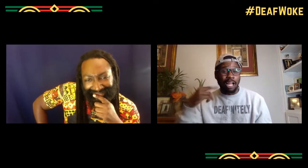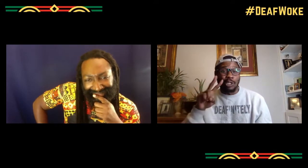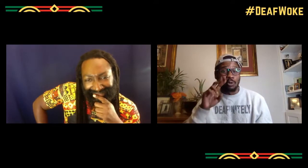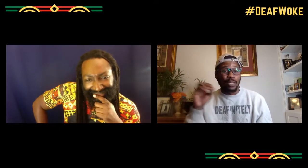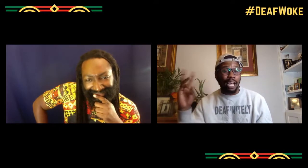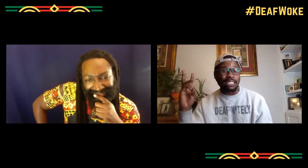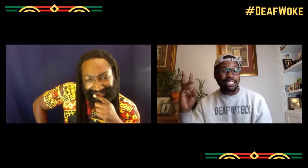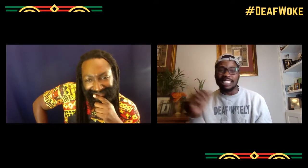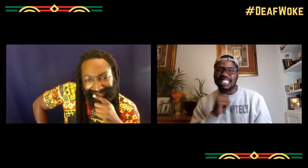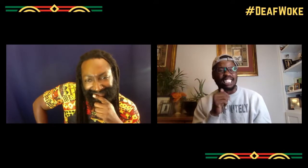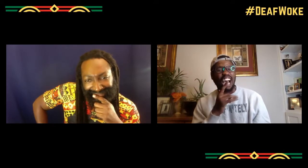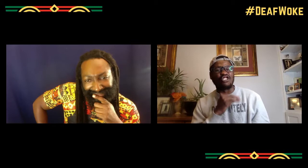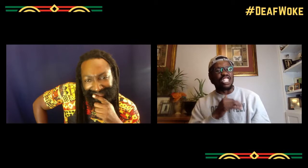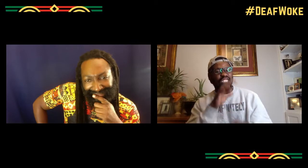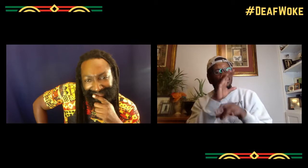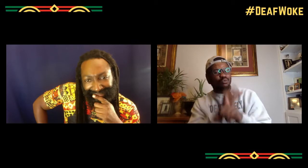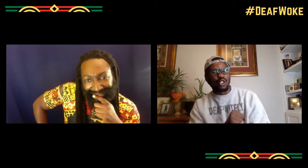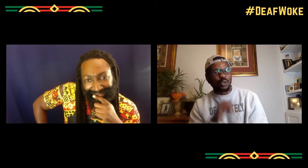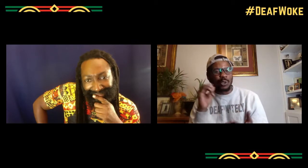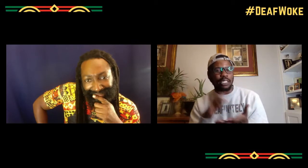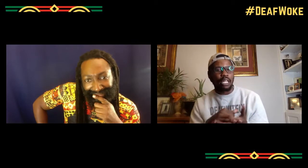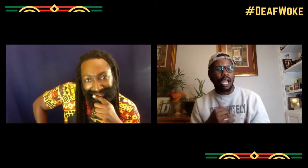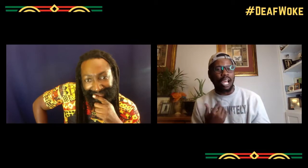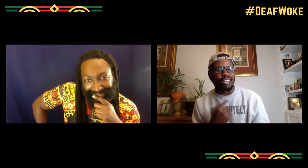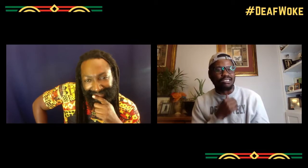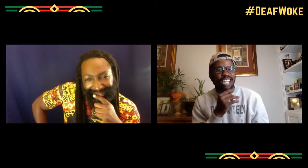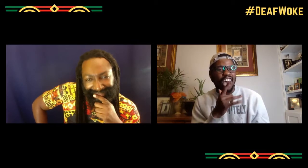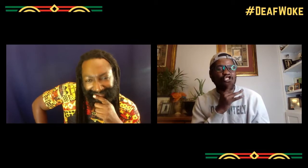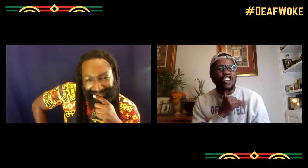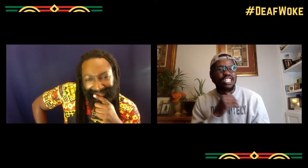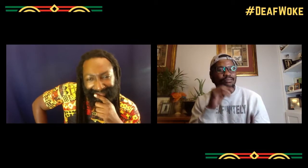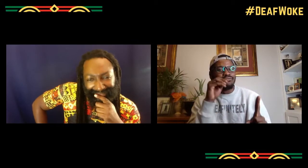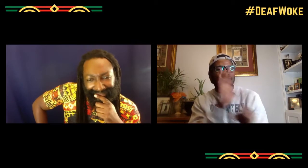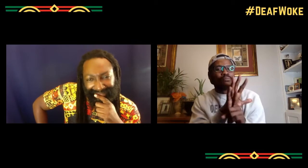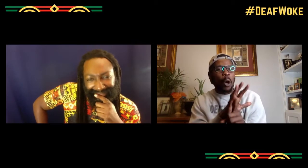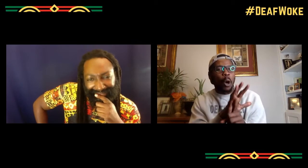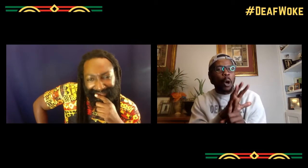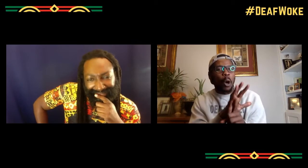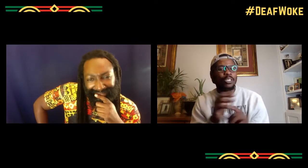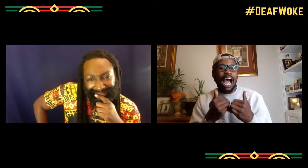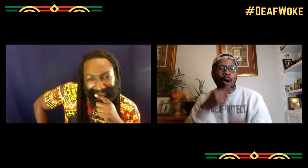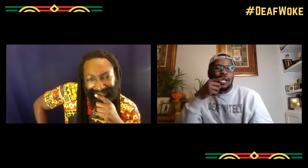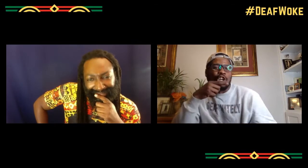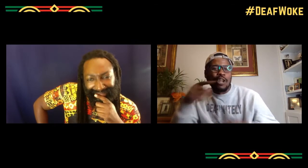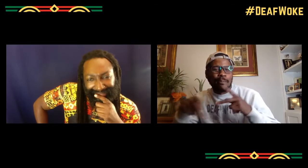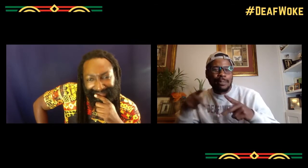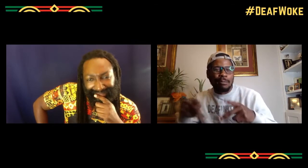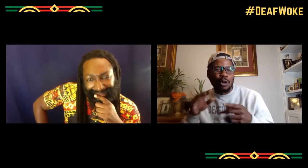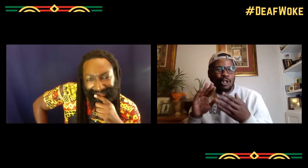I talk the way I, it's the same. And so I really wasn't used to signing back in 2016